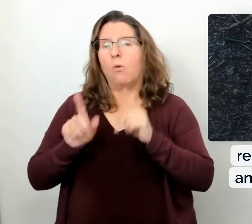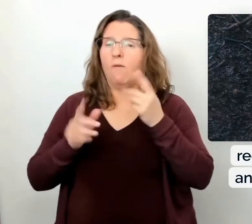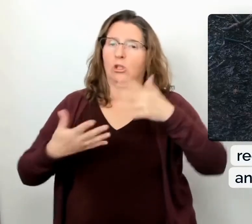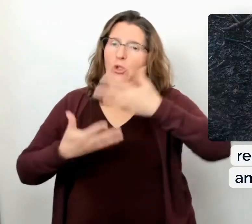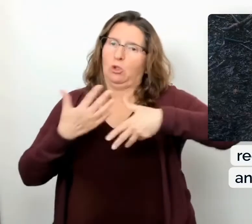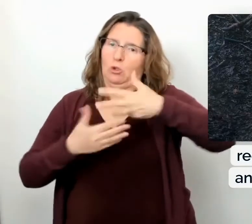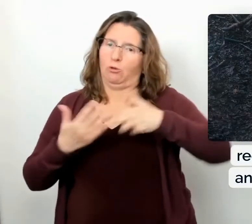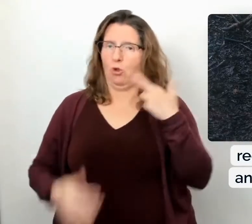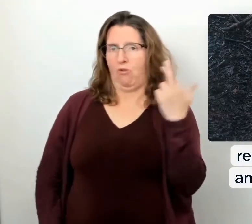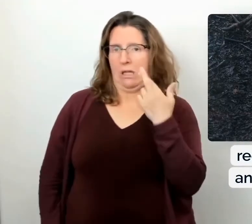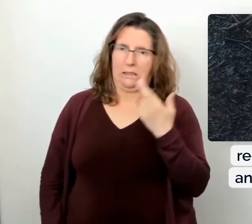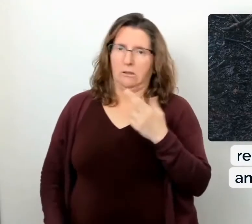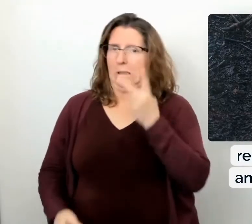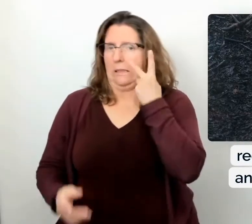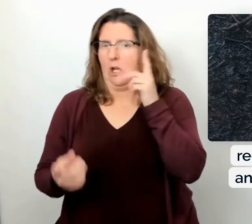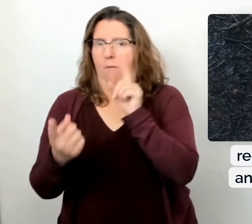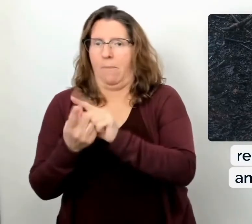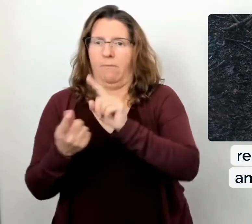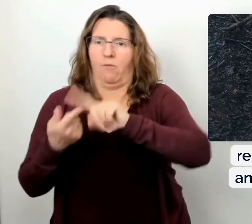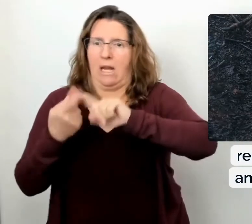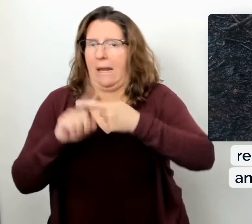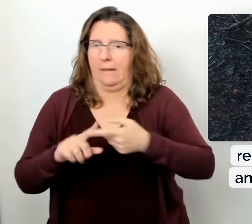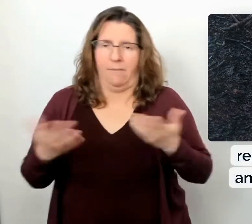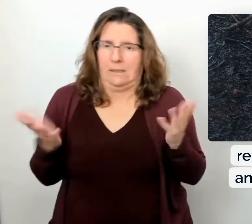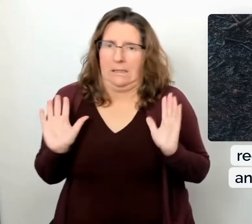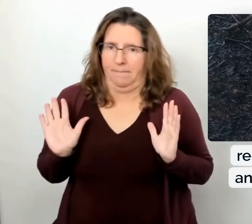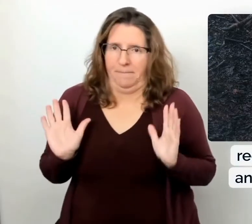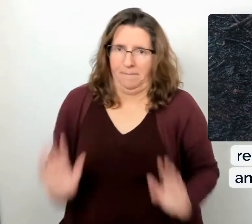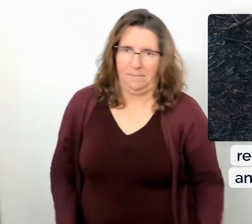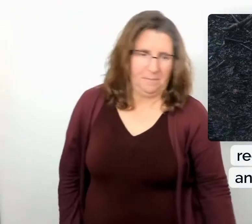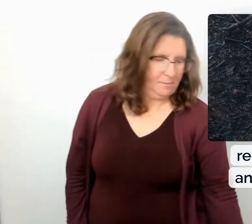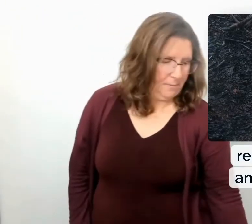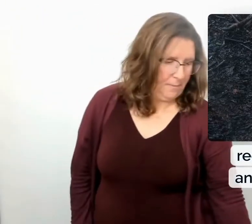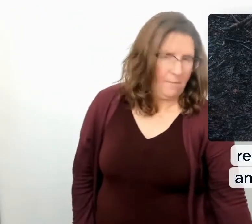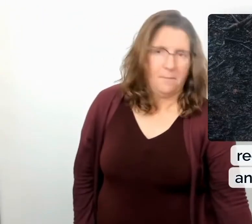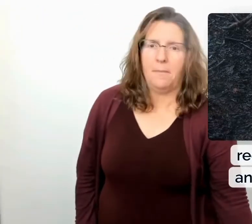but they are not truly engaged in their schooling and learning any longer.